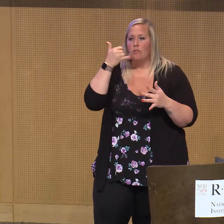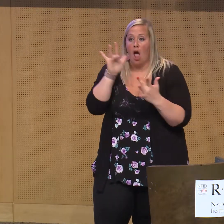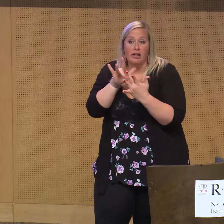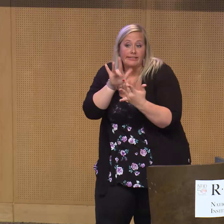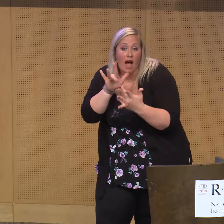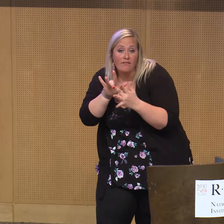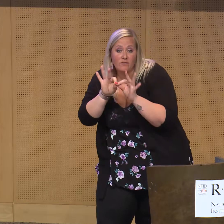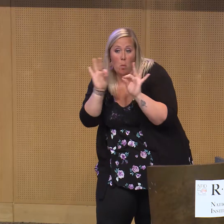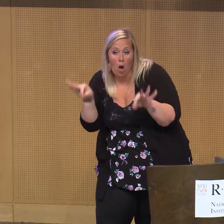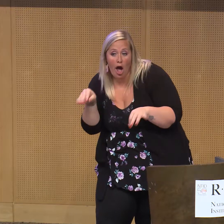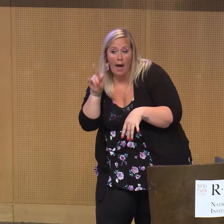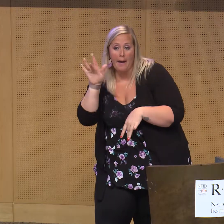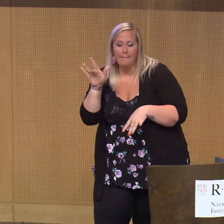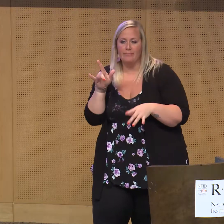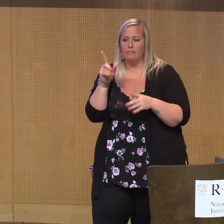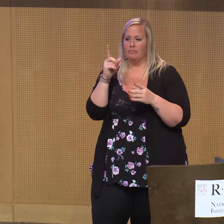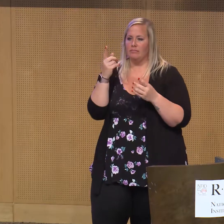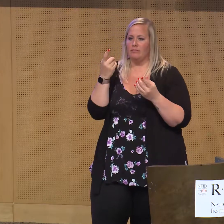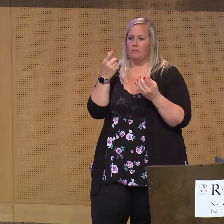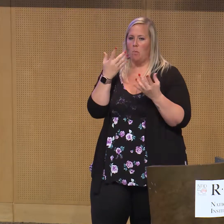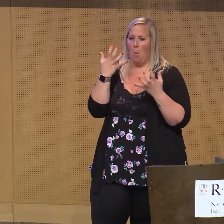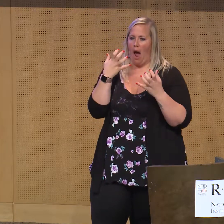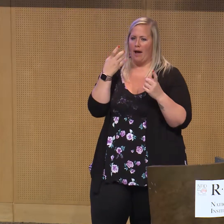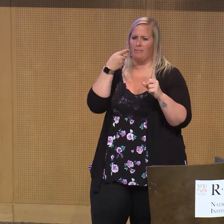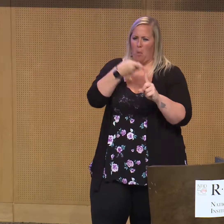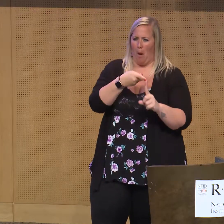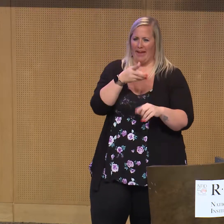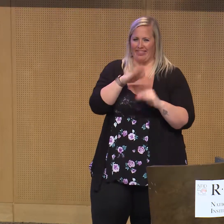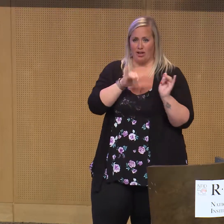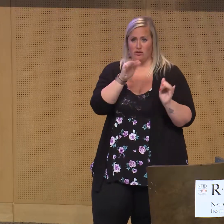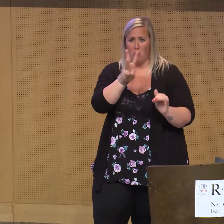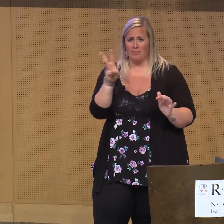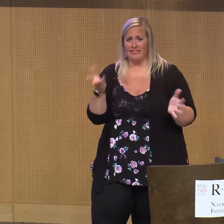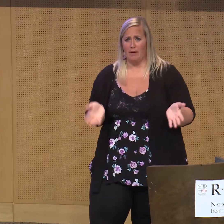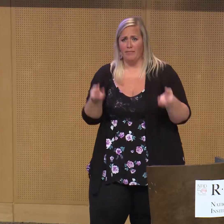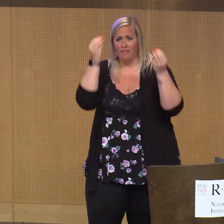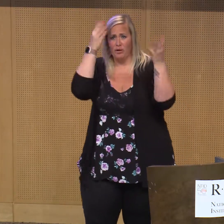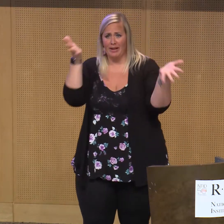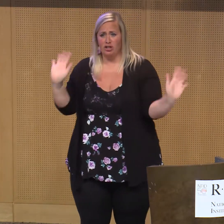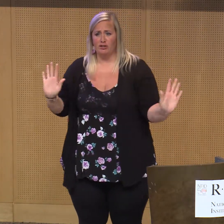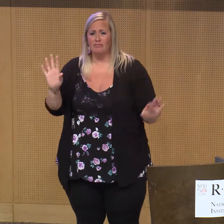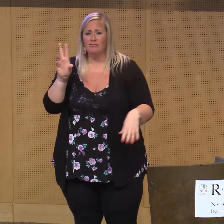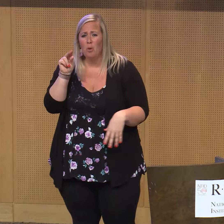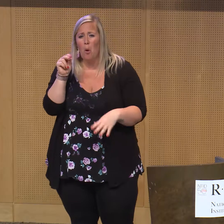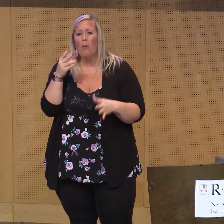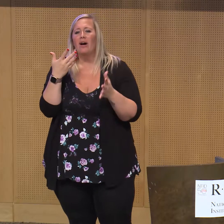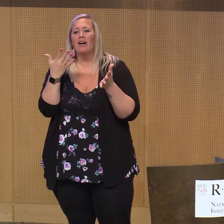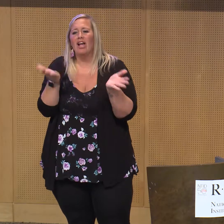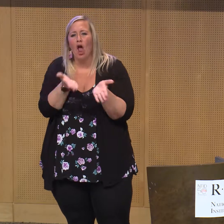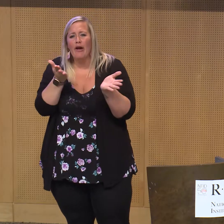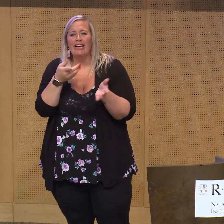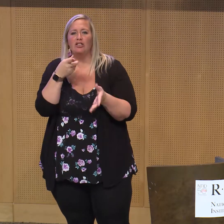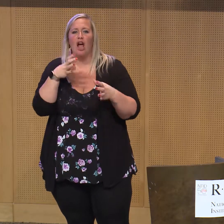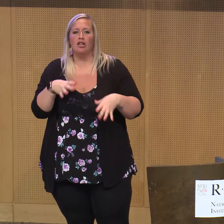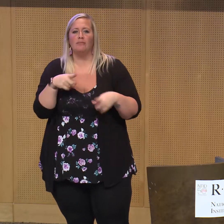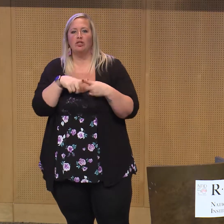or for a contact form. The point of the website is not just to share information,